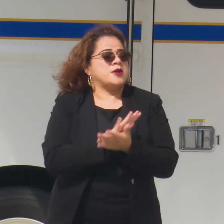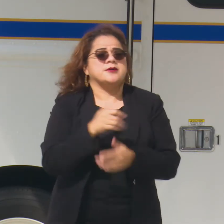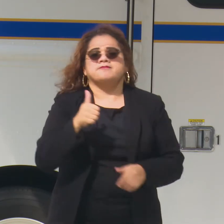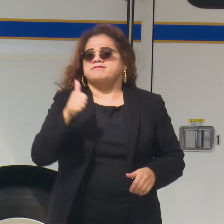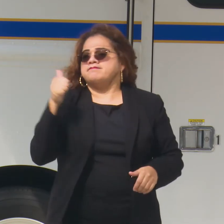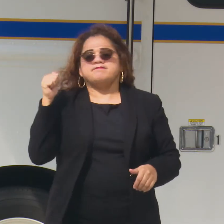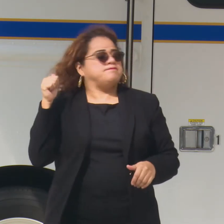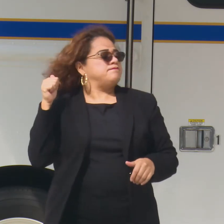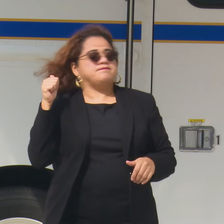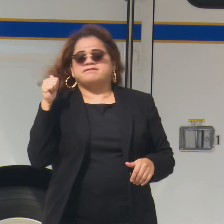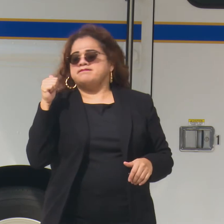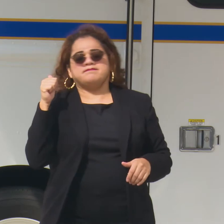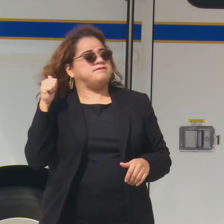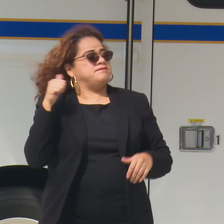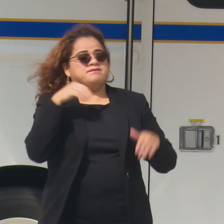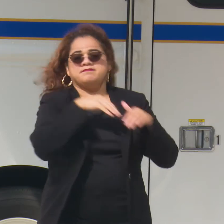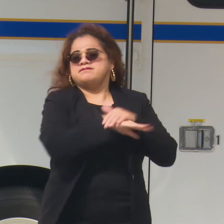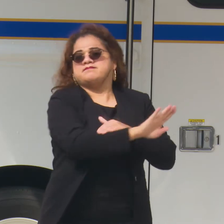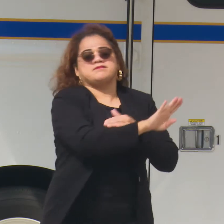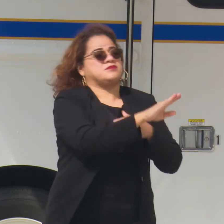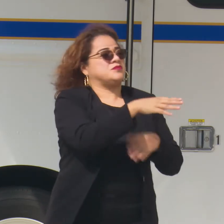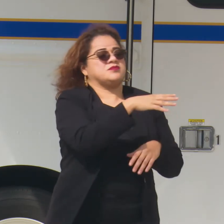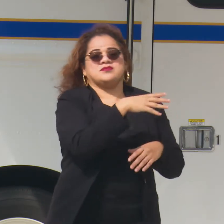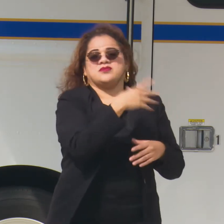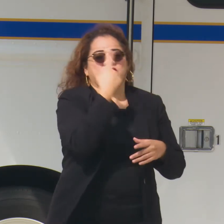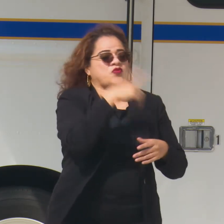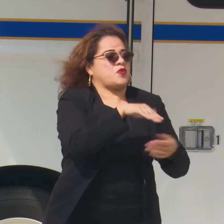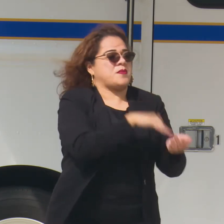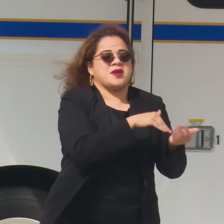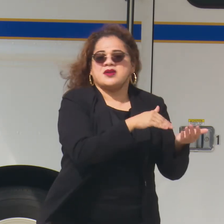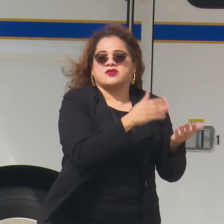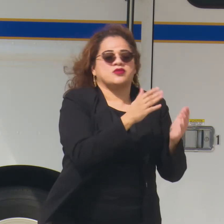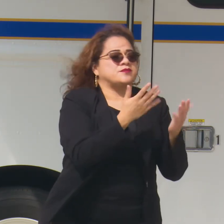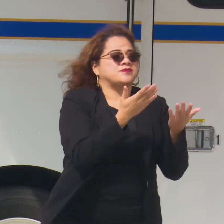You are less likely to trust the government. You are less likely